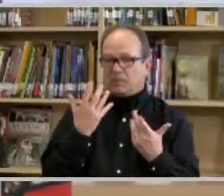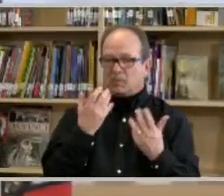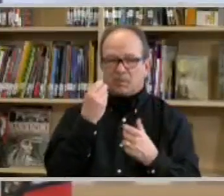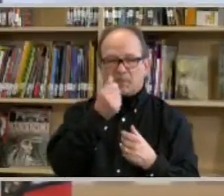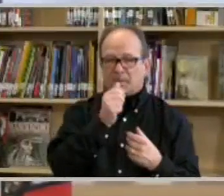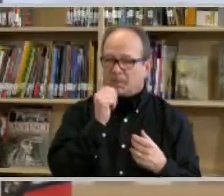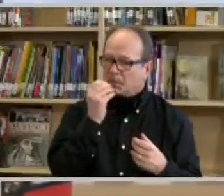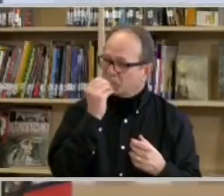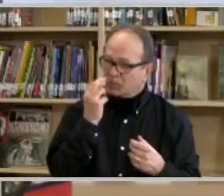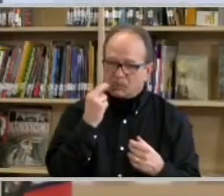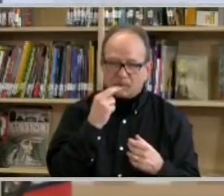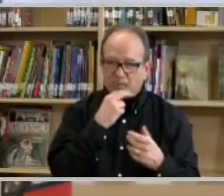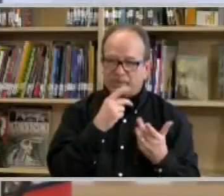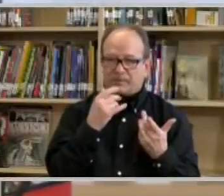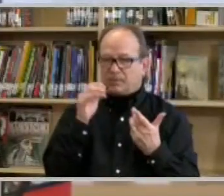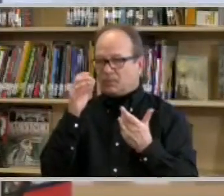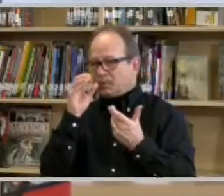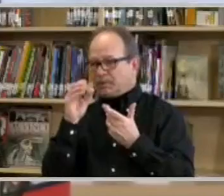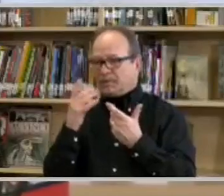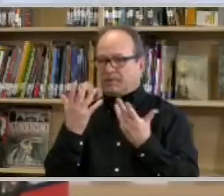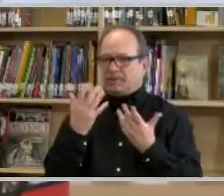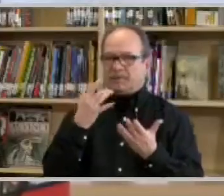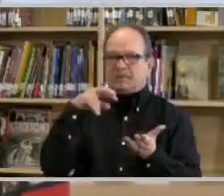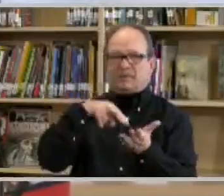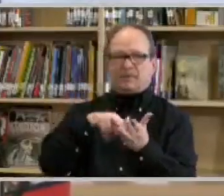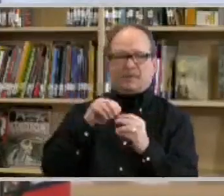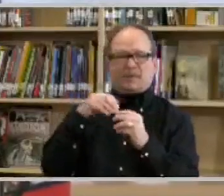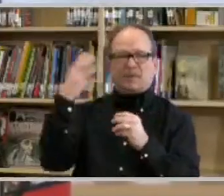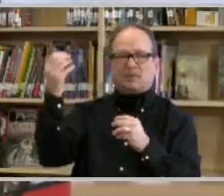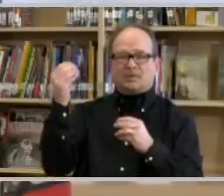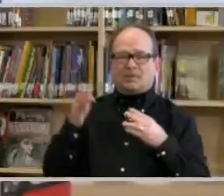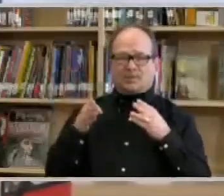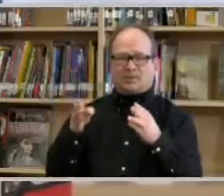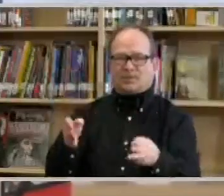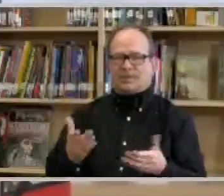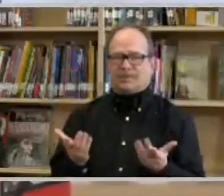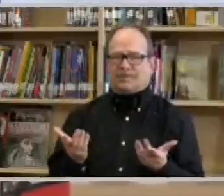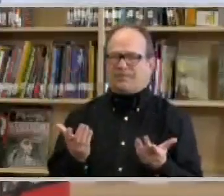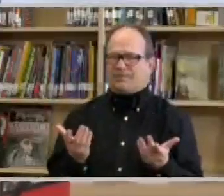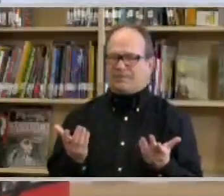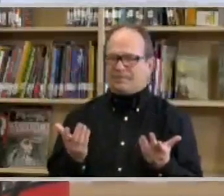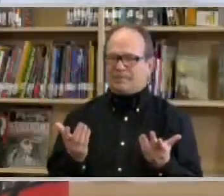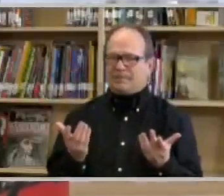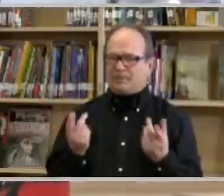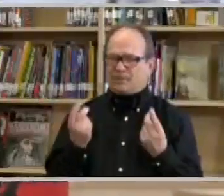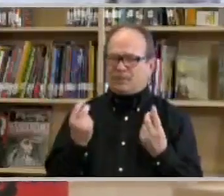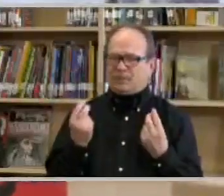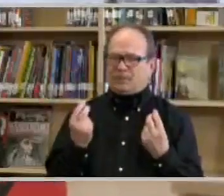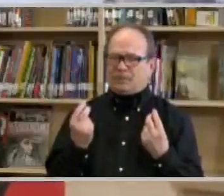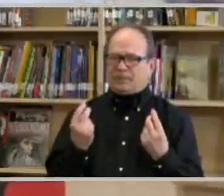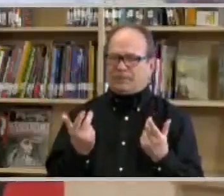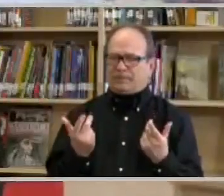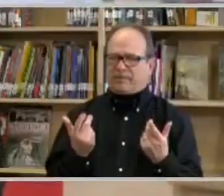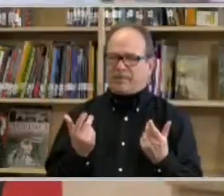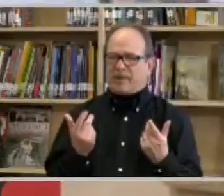THE MONEY TO GO OUT TO RESTAURANTS AND BARS, SO THEY WANT TO STAY IN THE NEIGHBORHOOD.